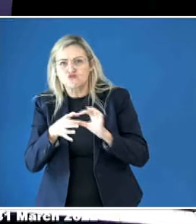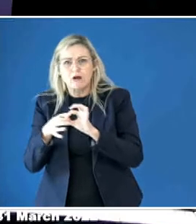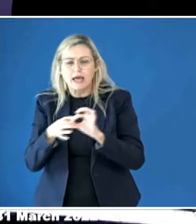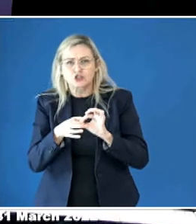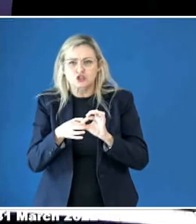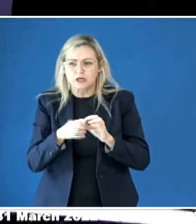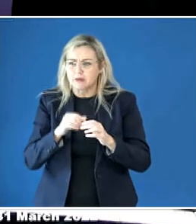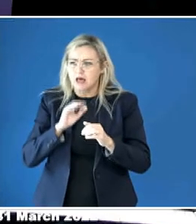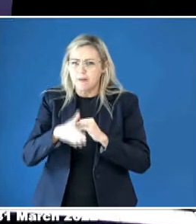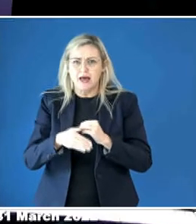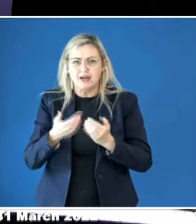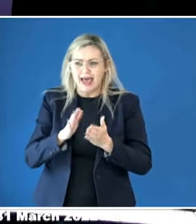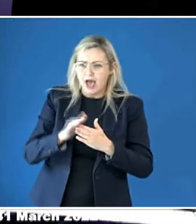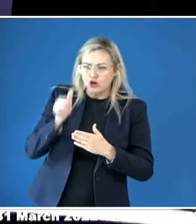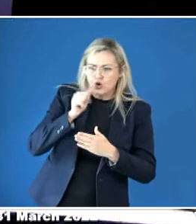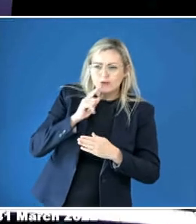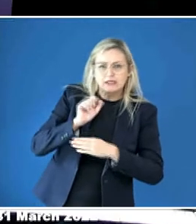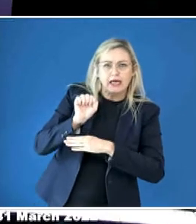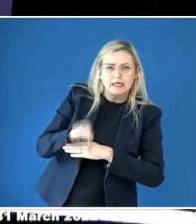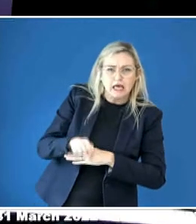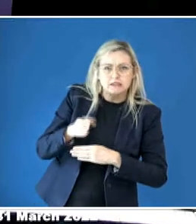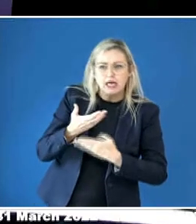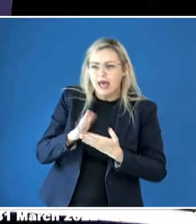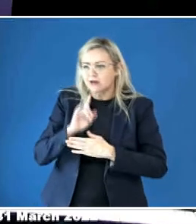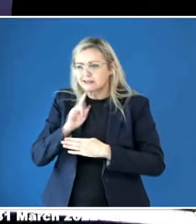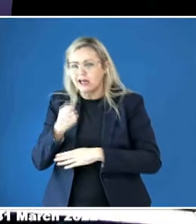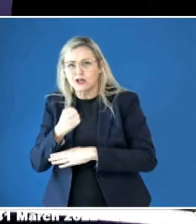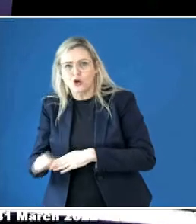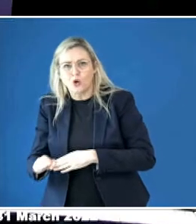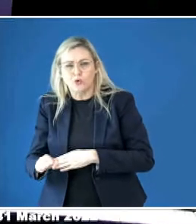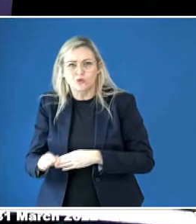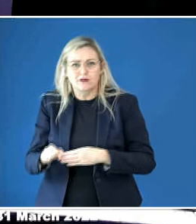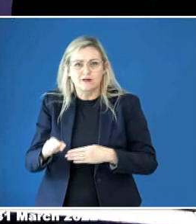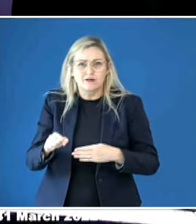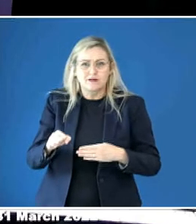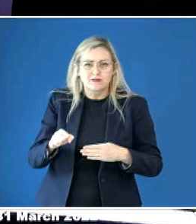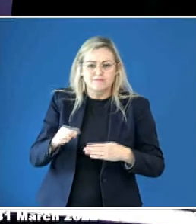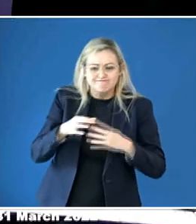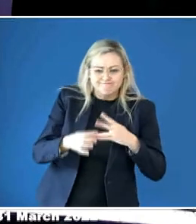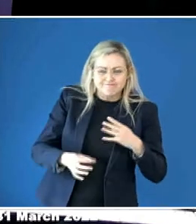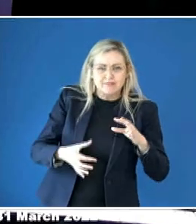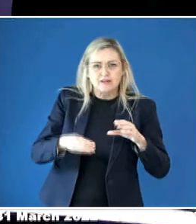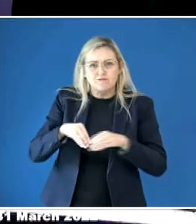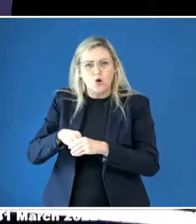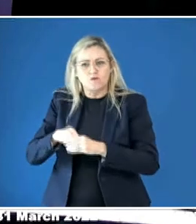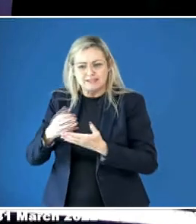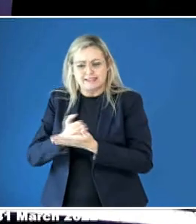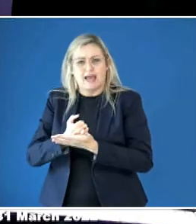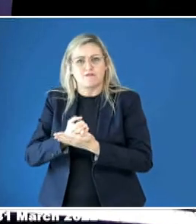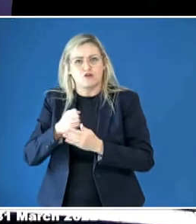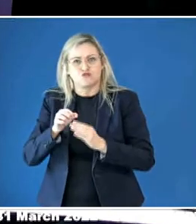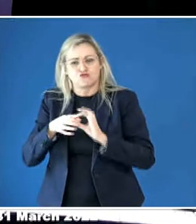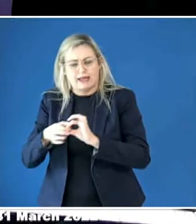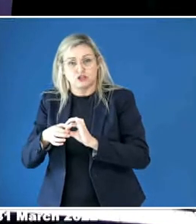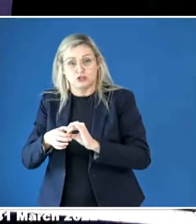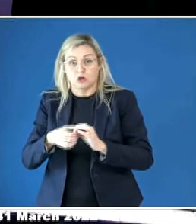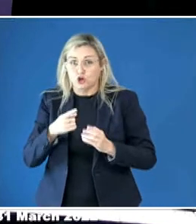Do you think that those strategies should also be staff talking with those people